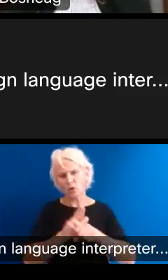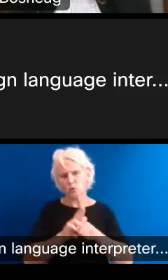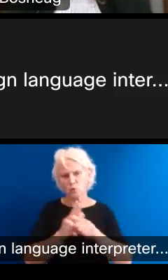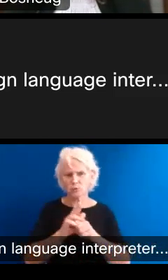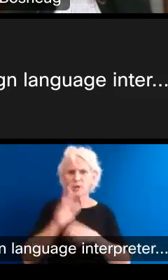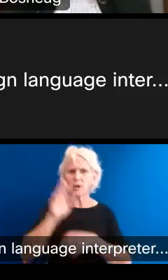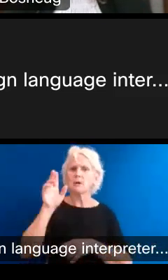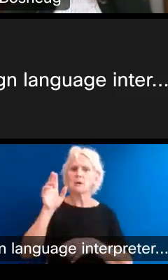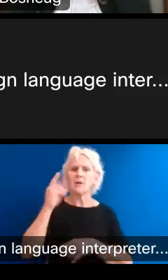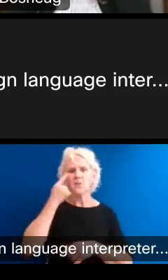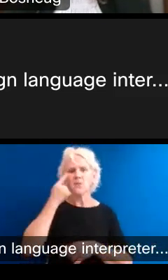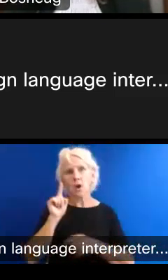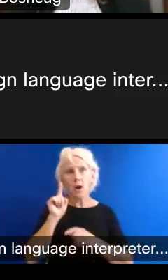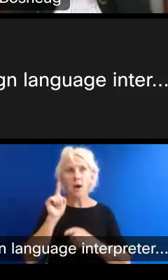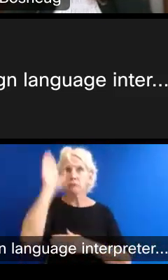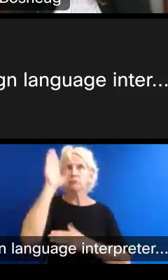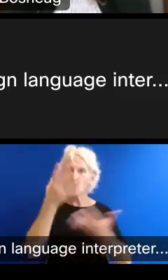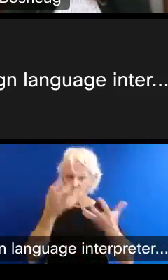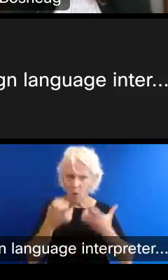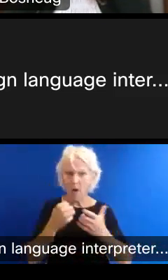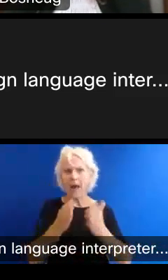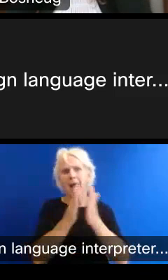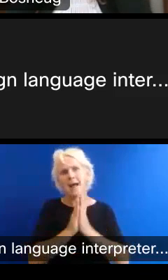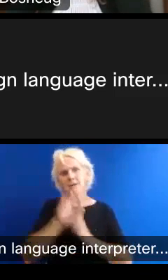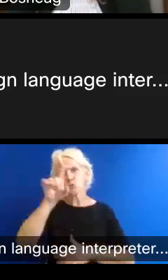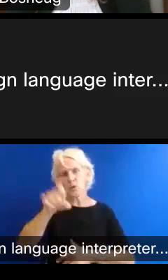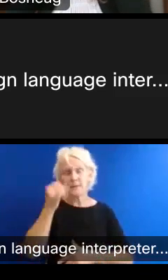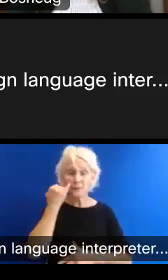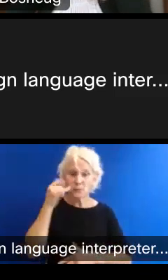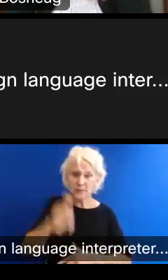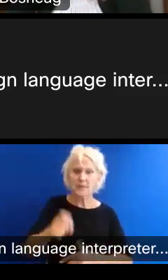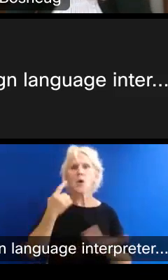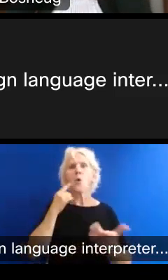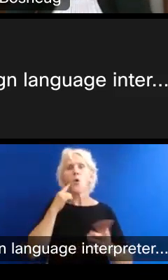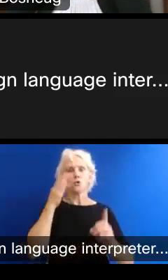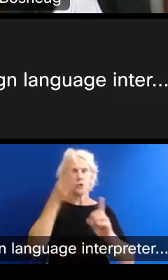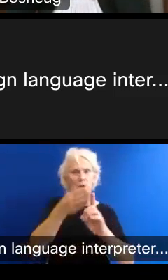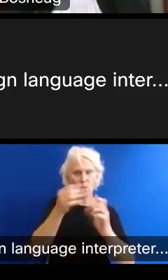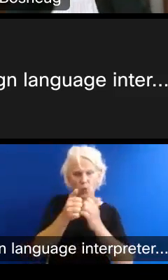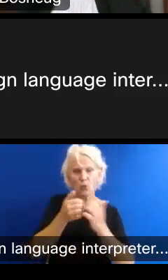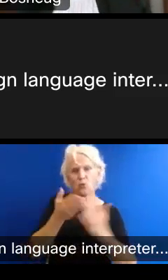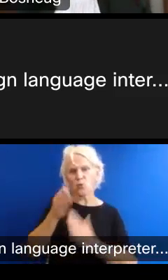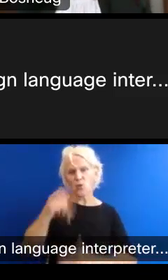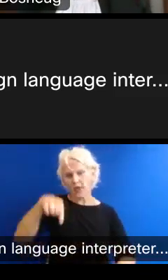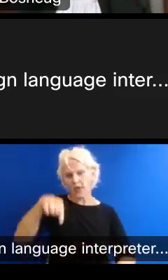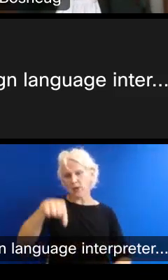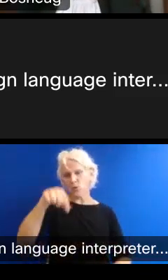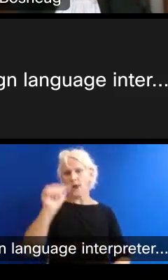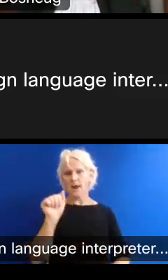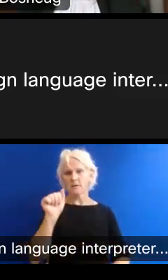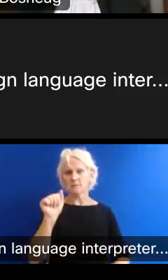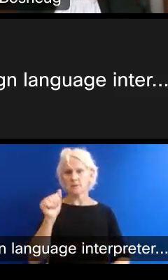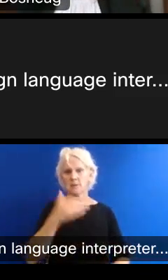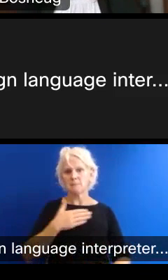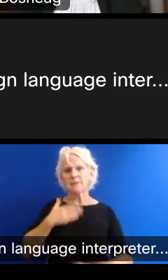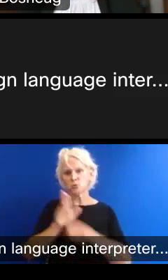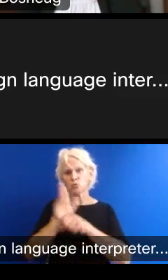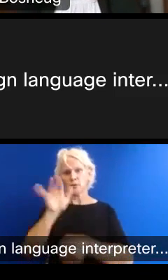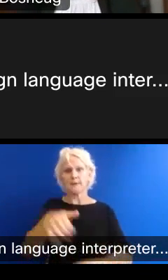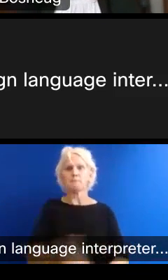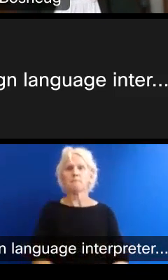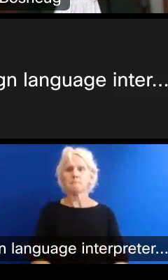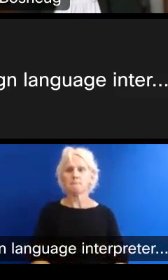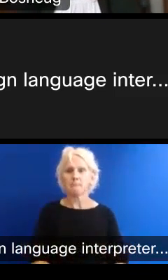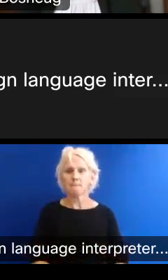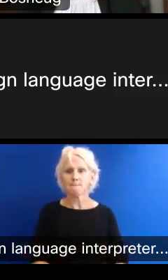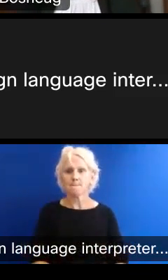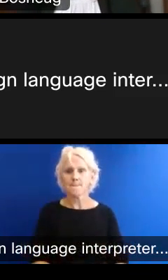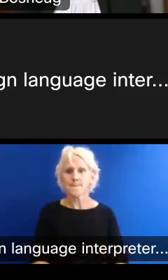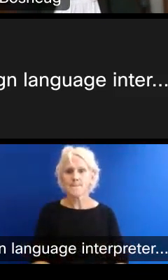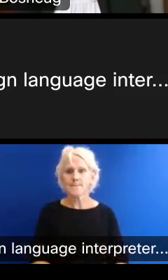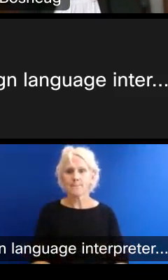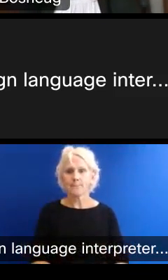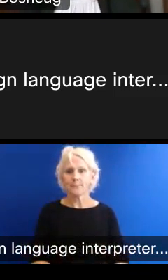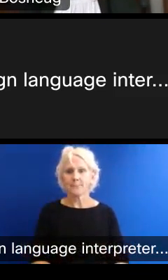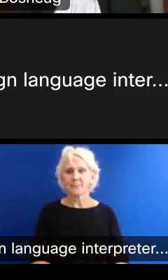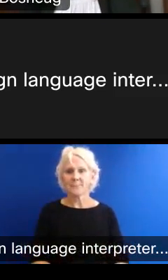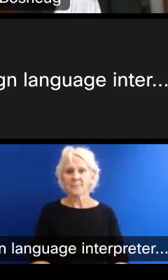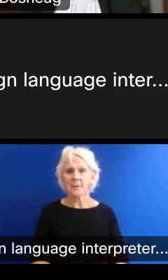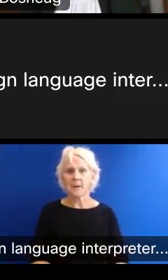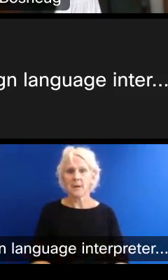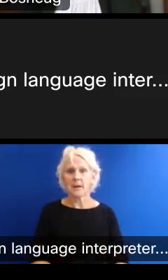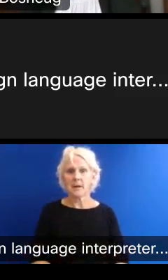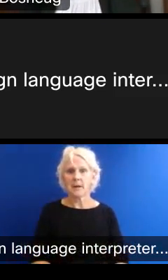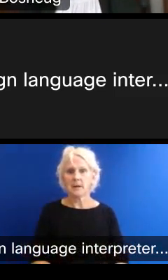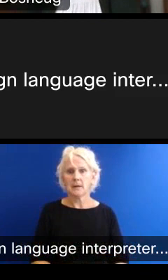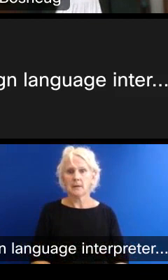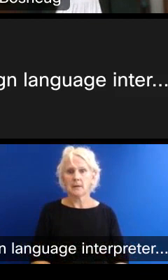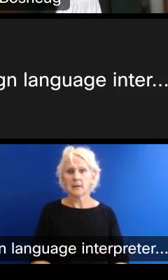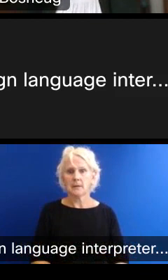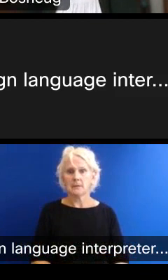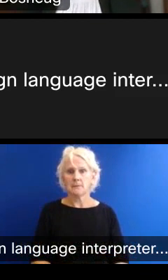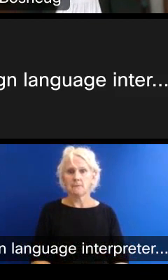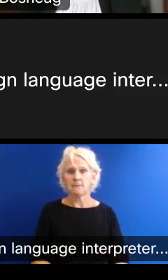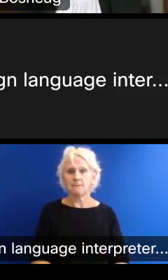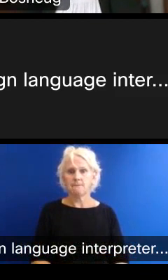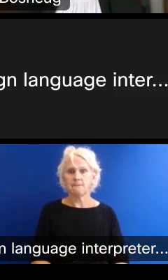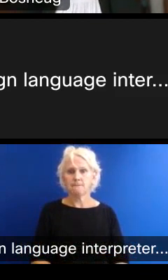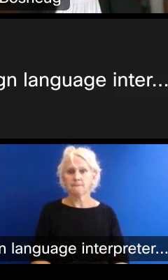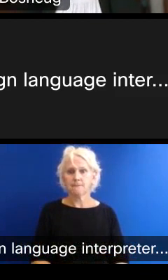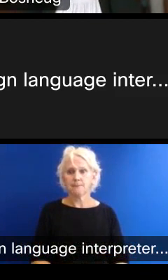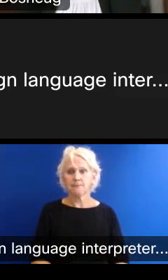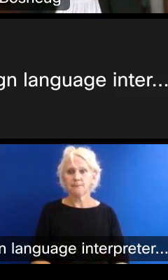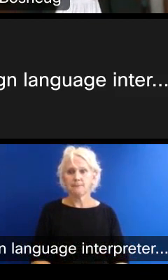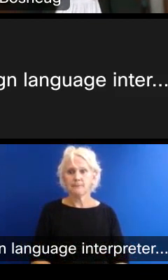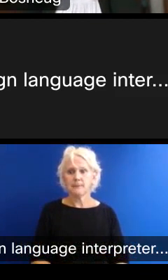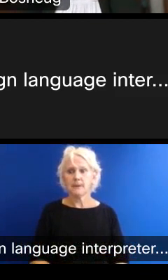and then those will be addressed throughout the webinar or directly through the Q&A feature.